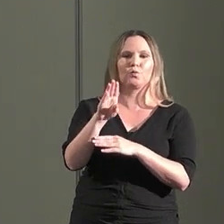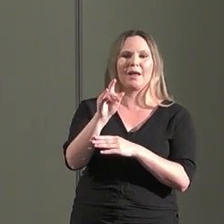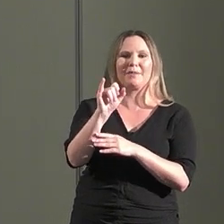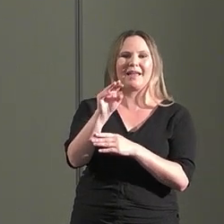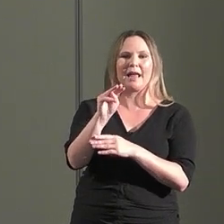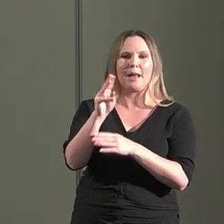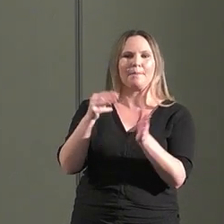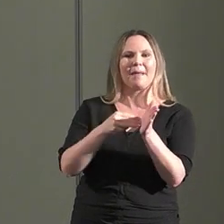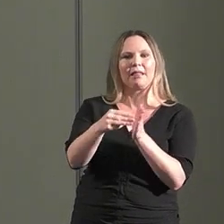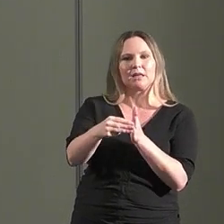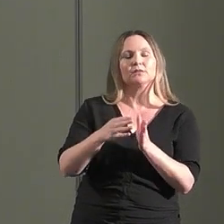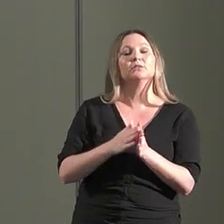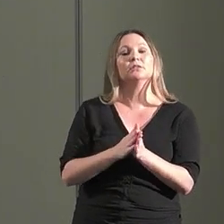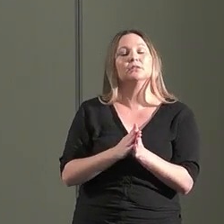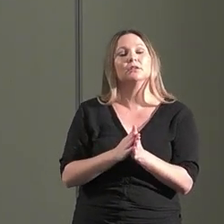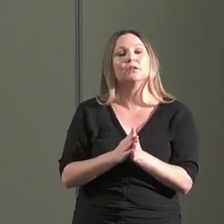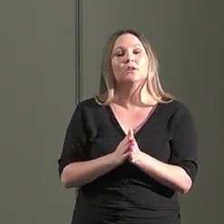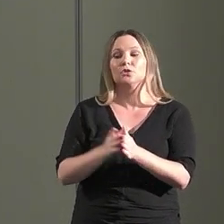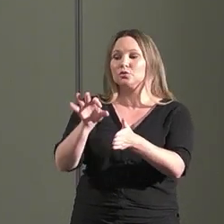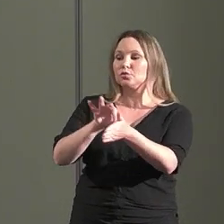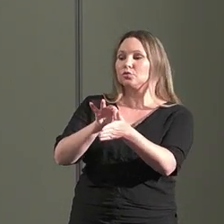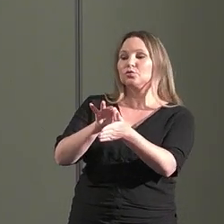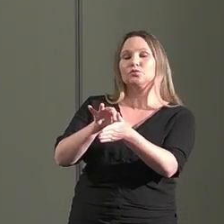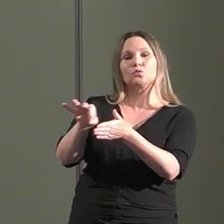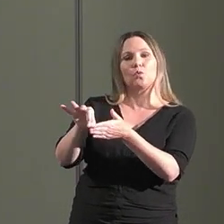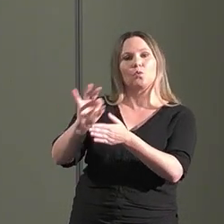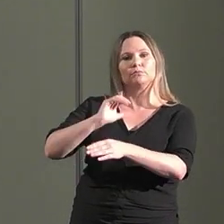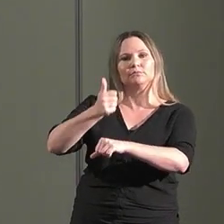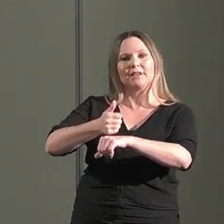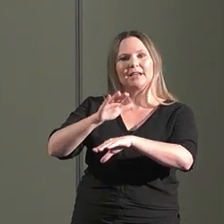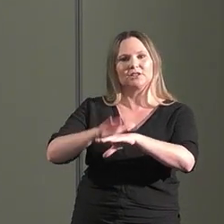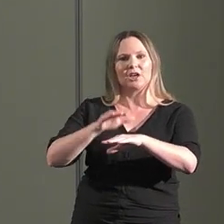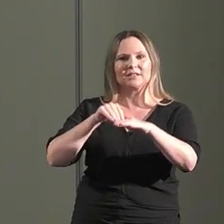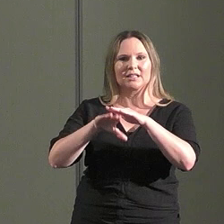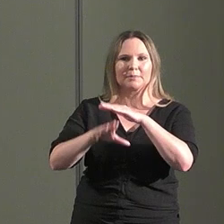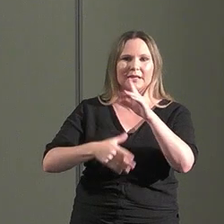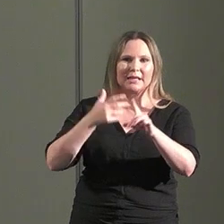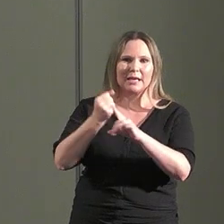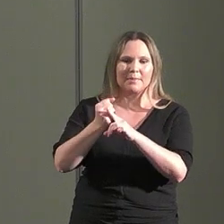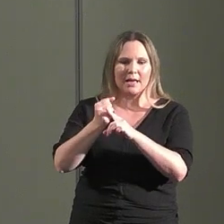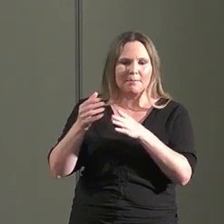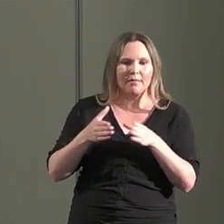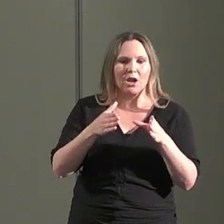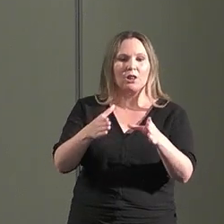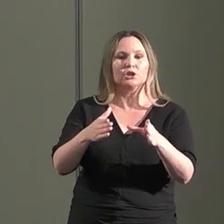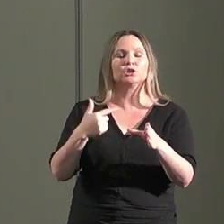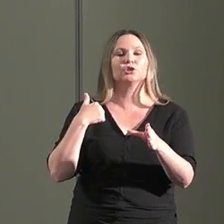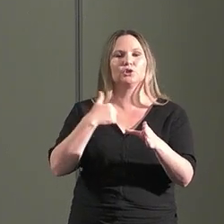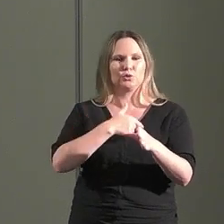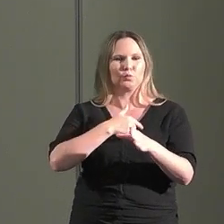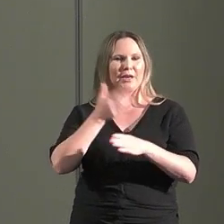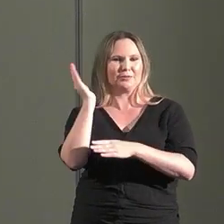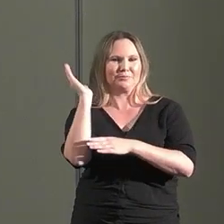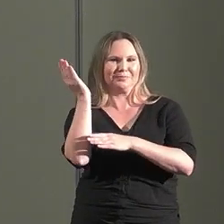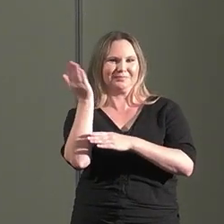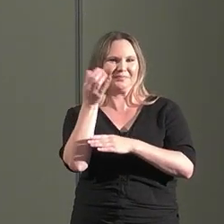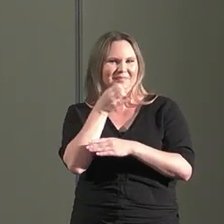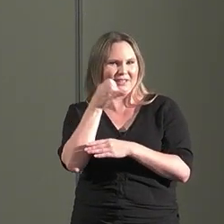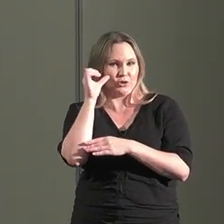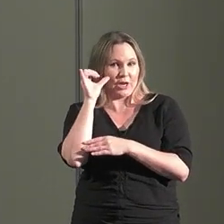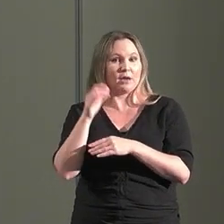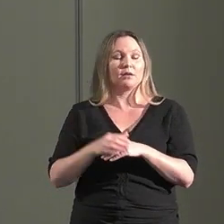The scores are based on accessibility methodology that we presented on yesterday our method